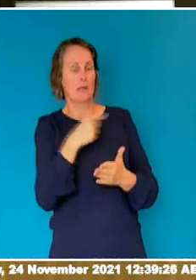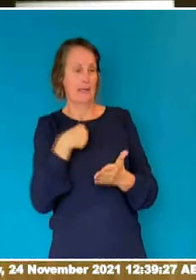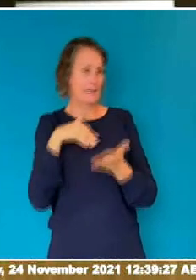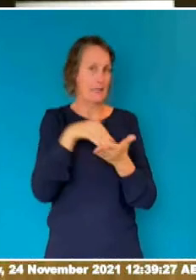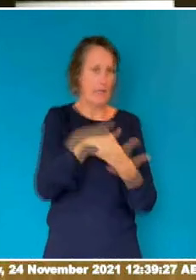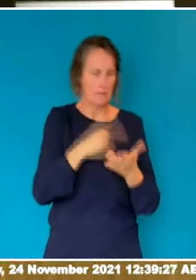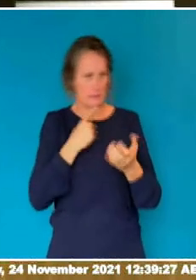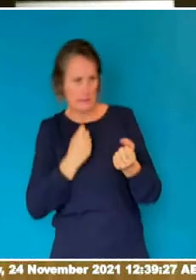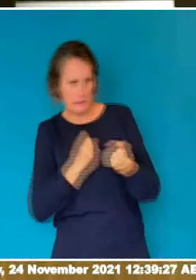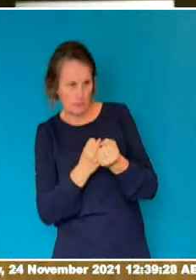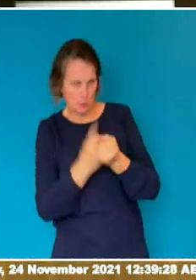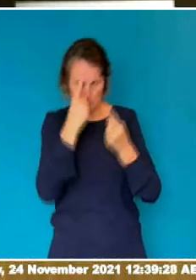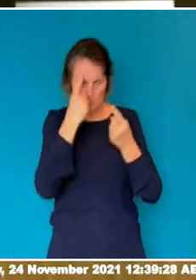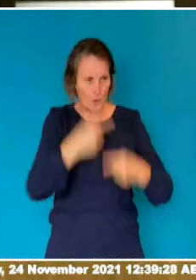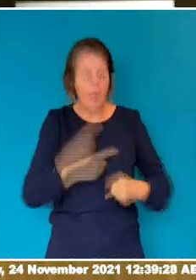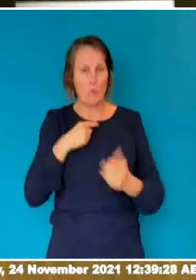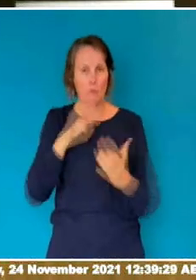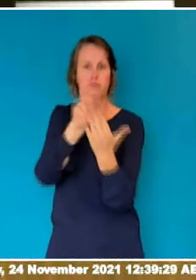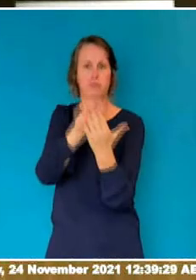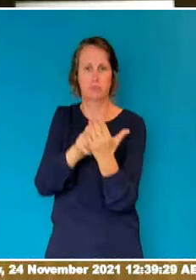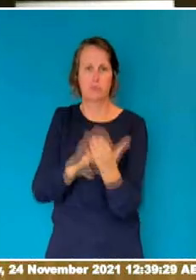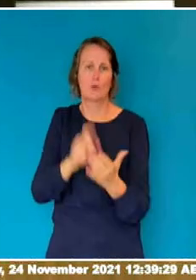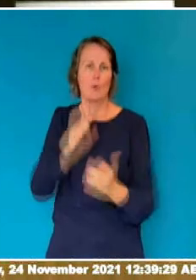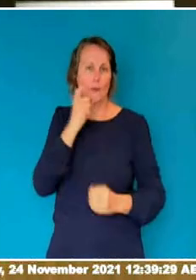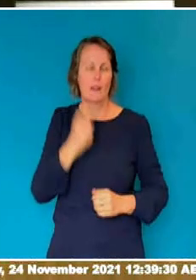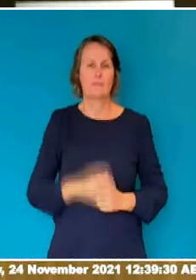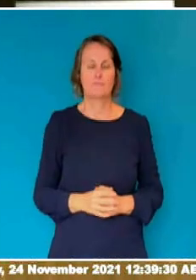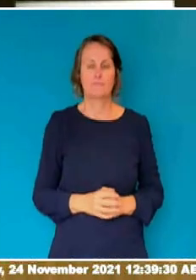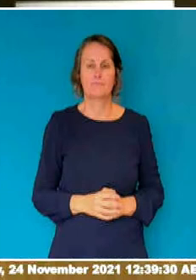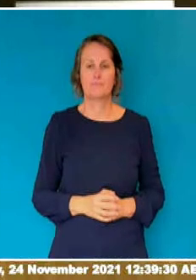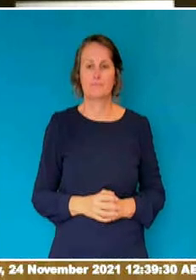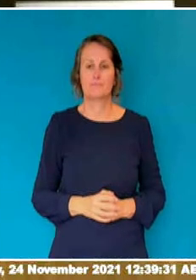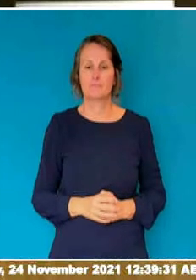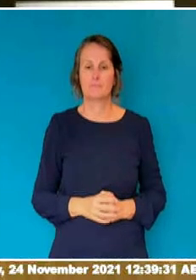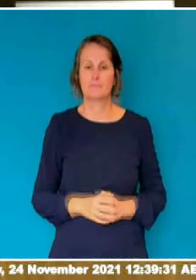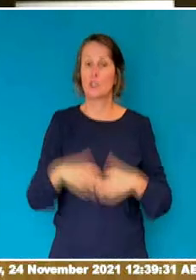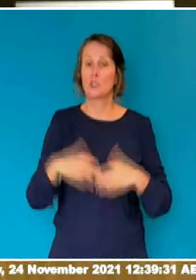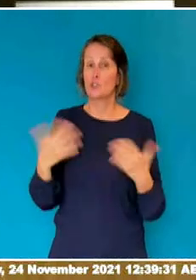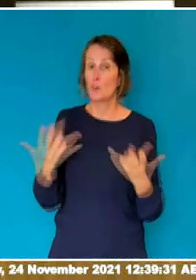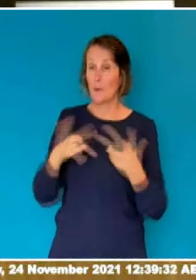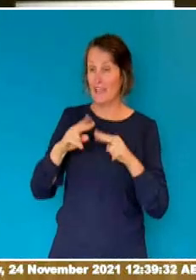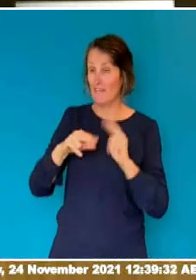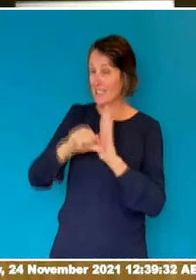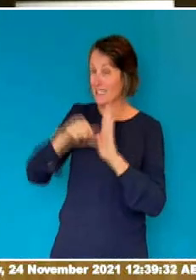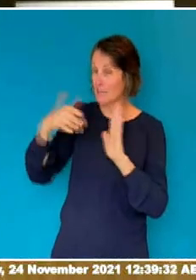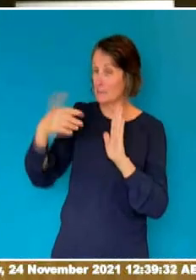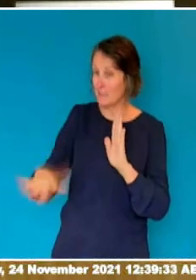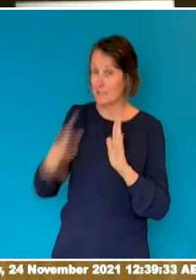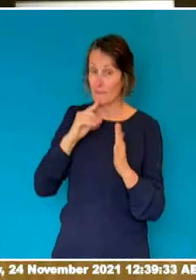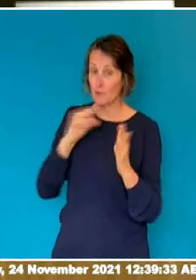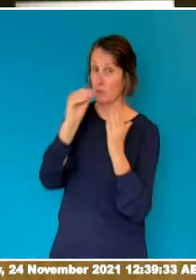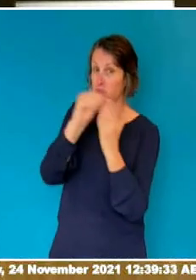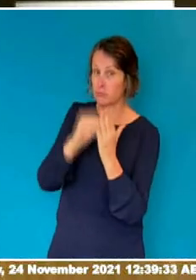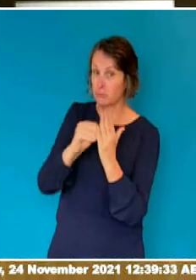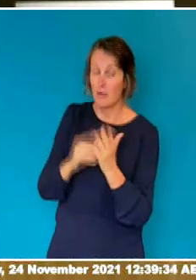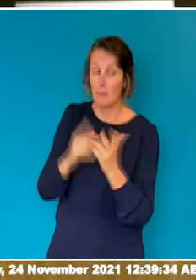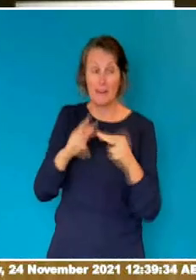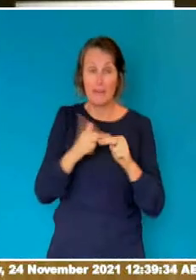Would it be fair to say that you capture the expensive things but you don't capture the low or no cost things?